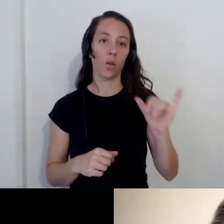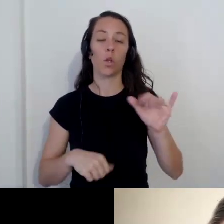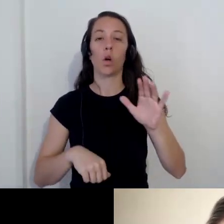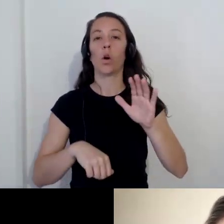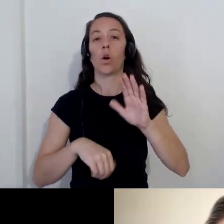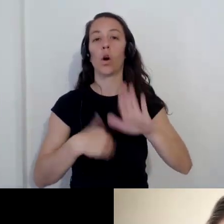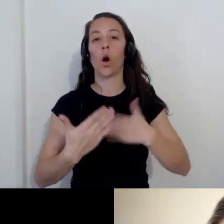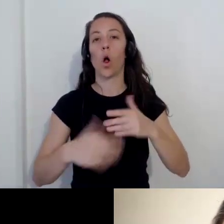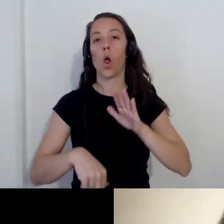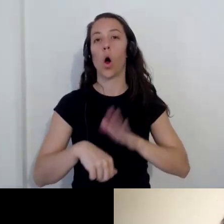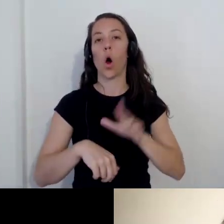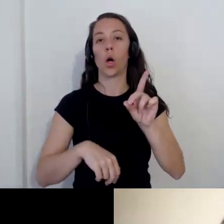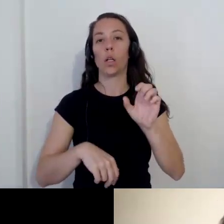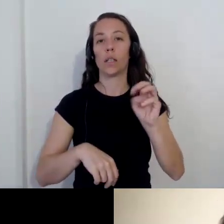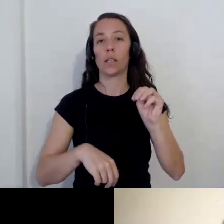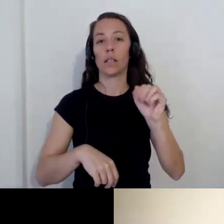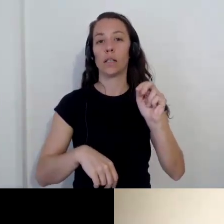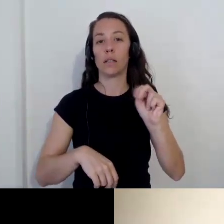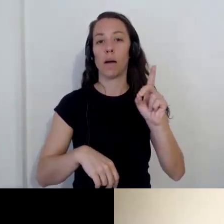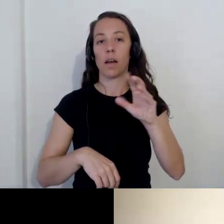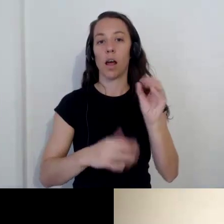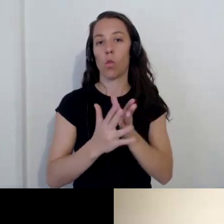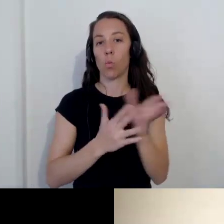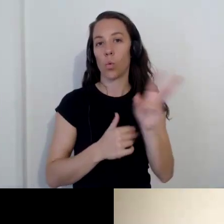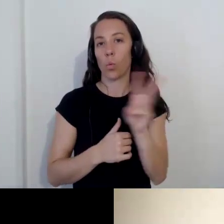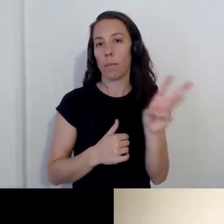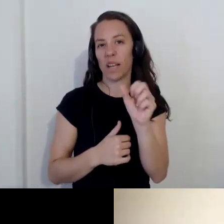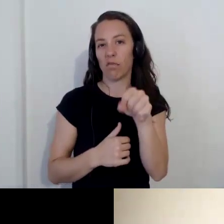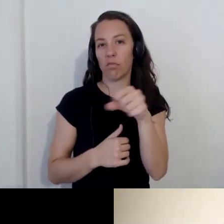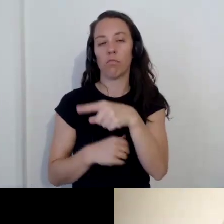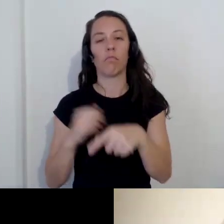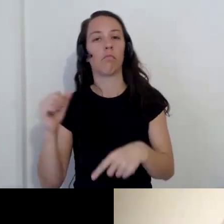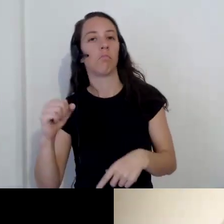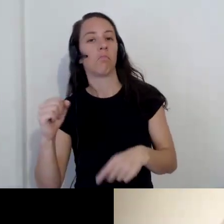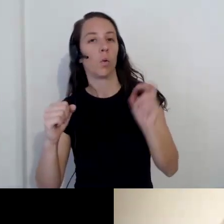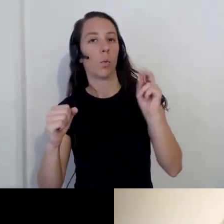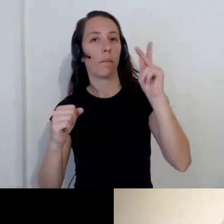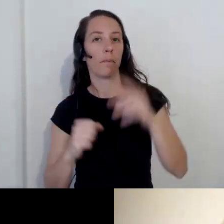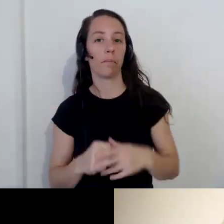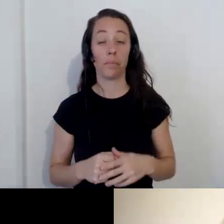through the platform virtually, yes. >> NIKKI POWIS: Okay. And you had mentioned